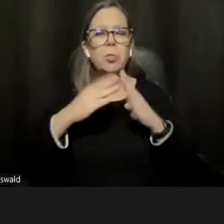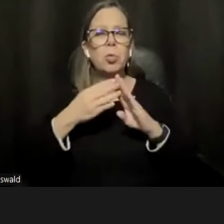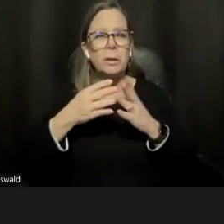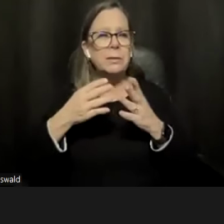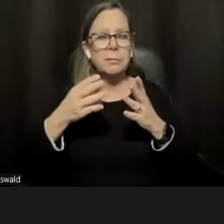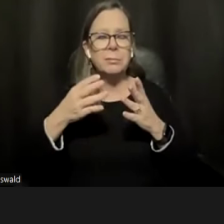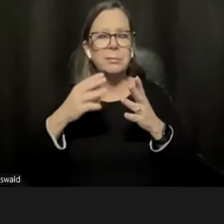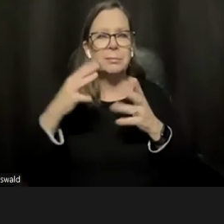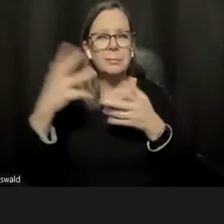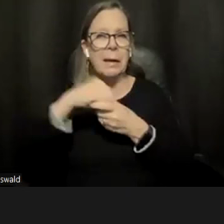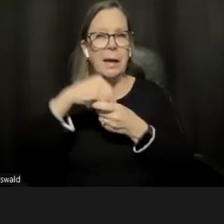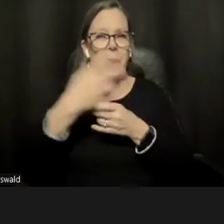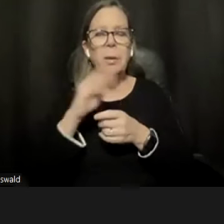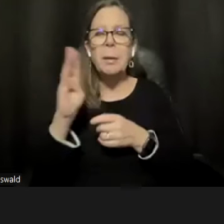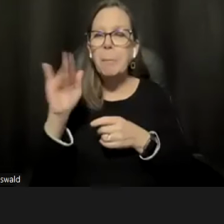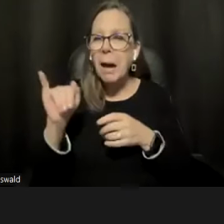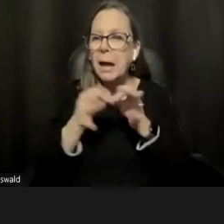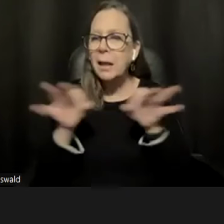engagement for COVID recovery.